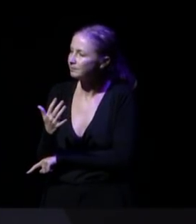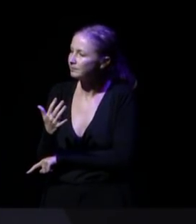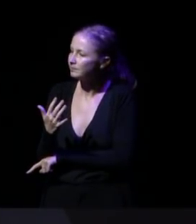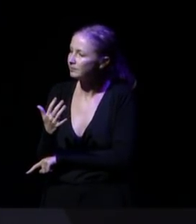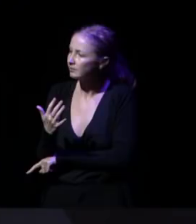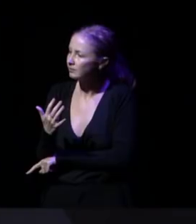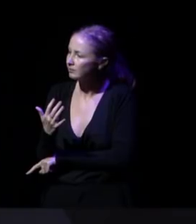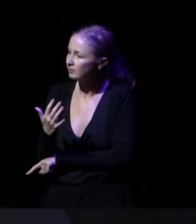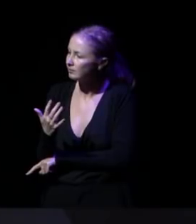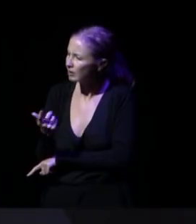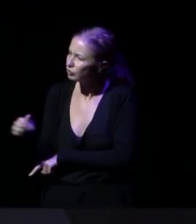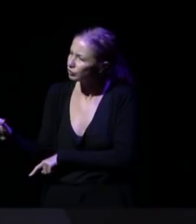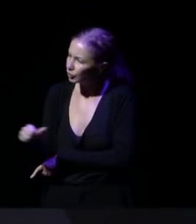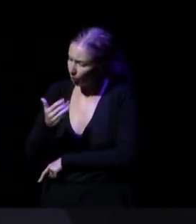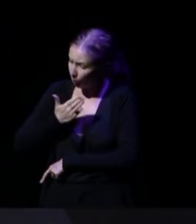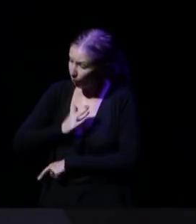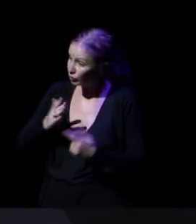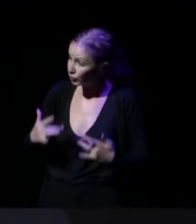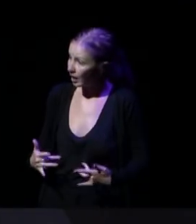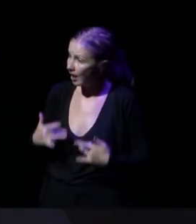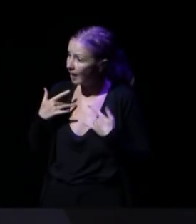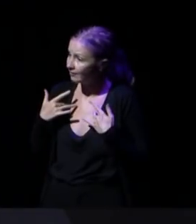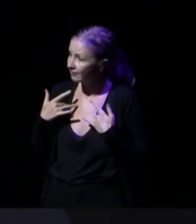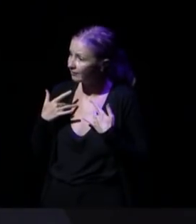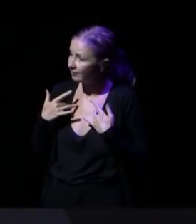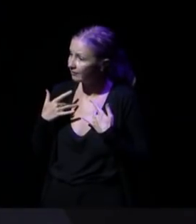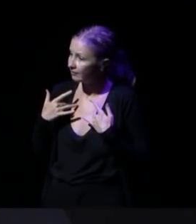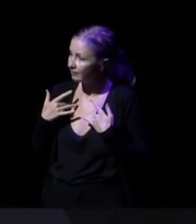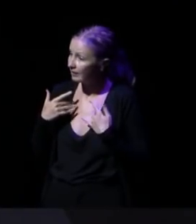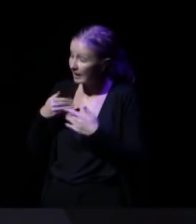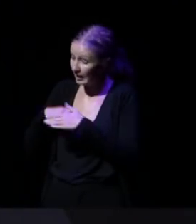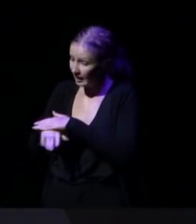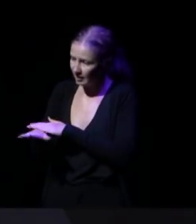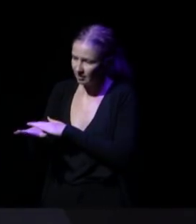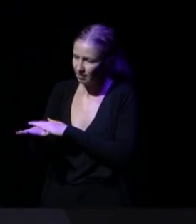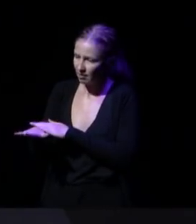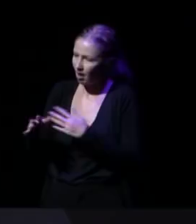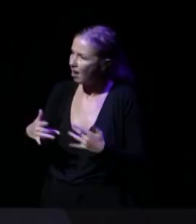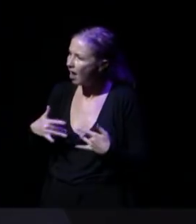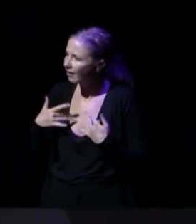in a space in which you do not hold what is being told